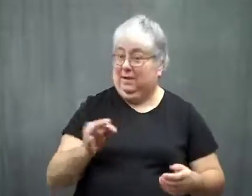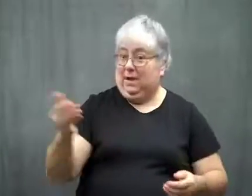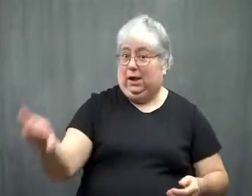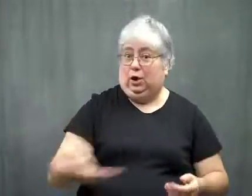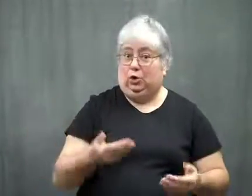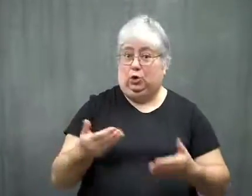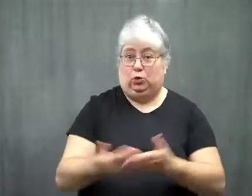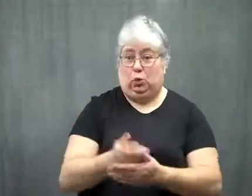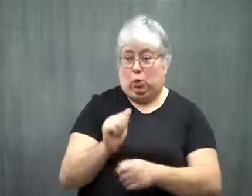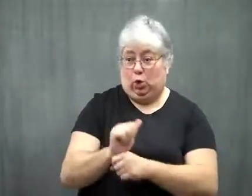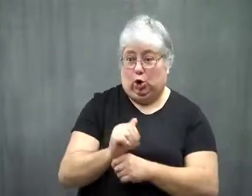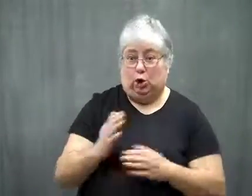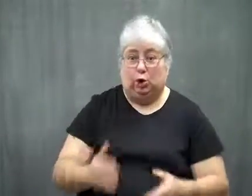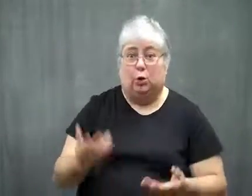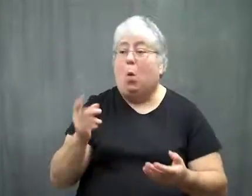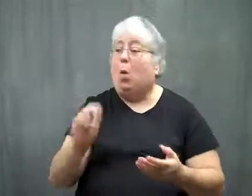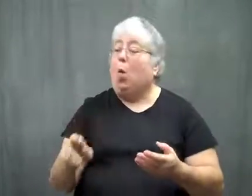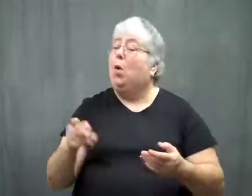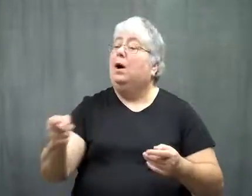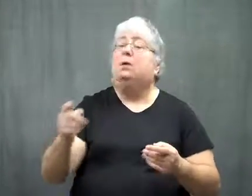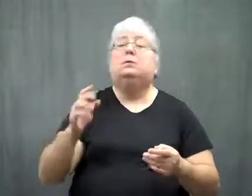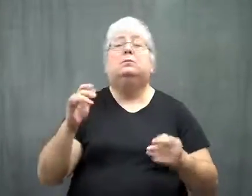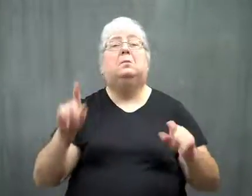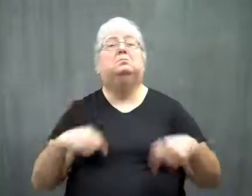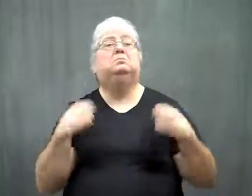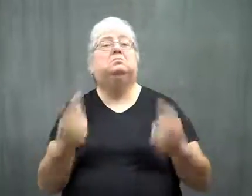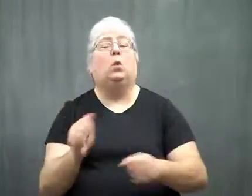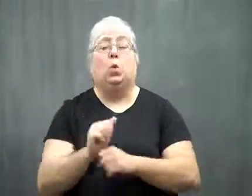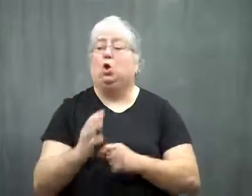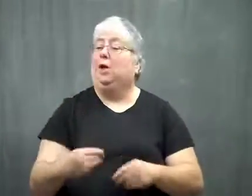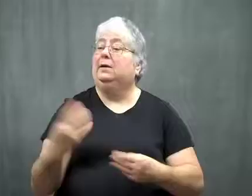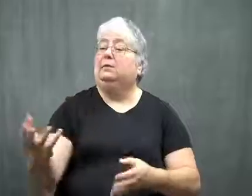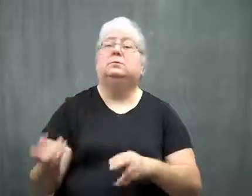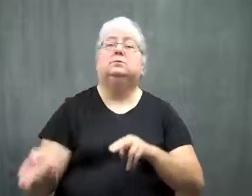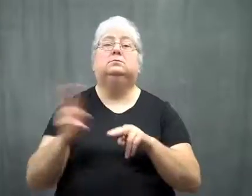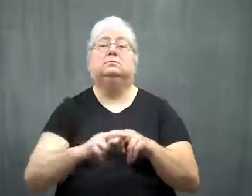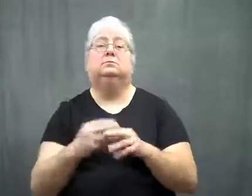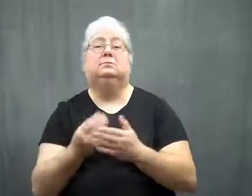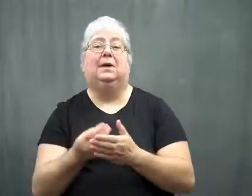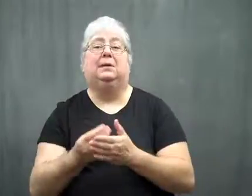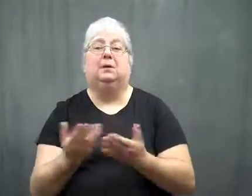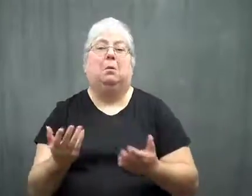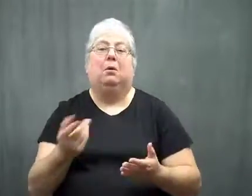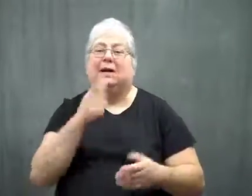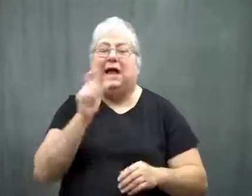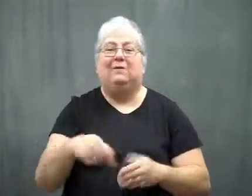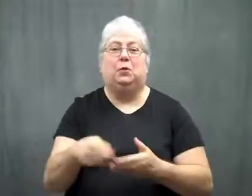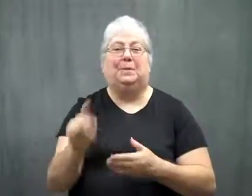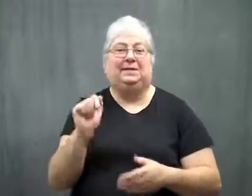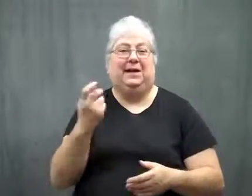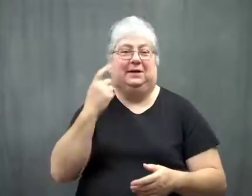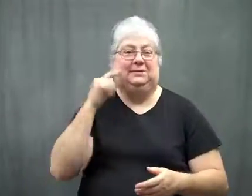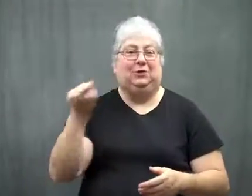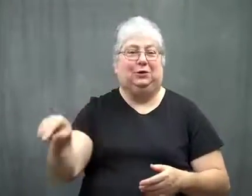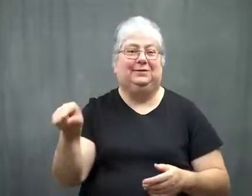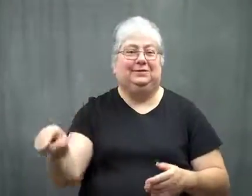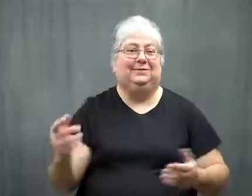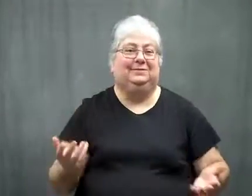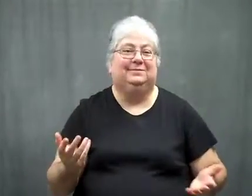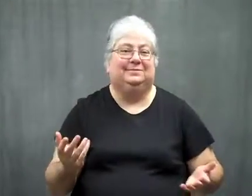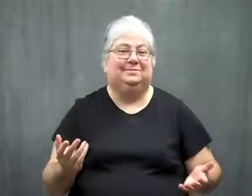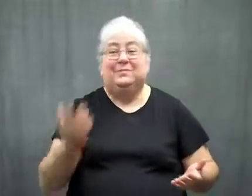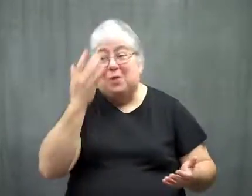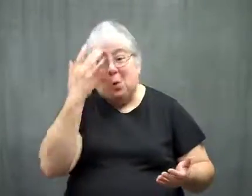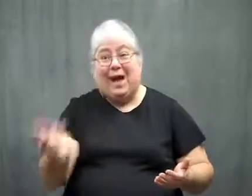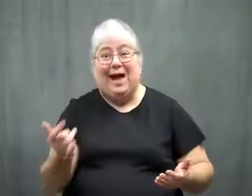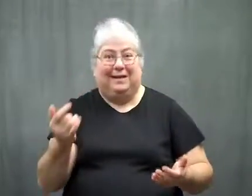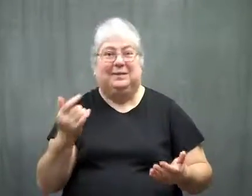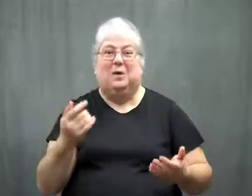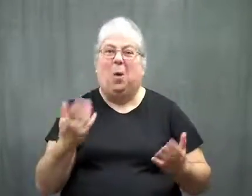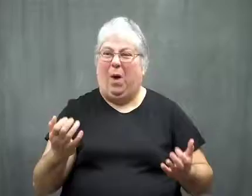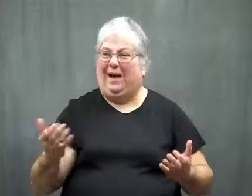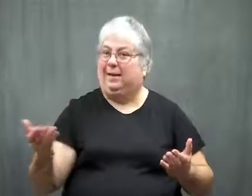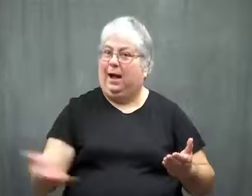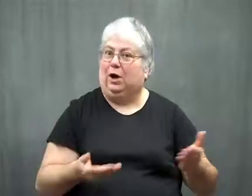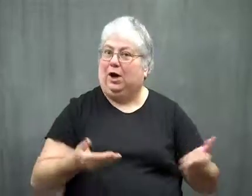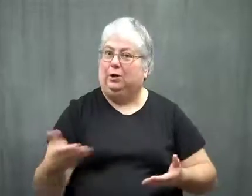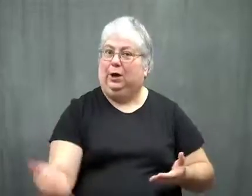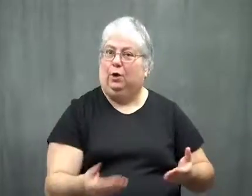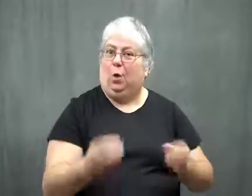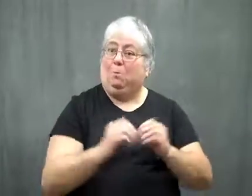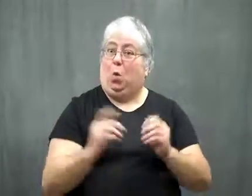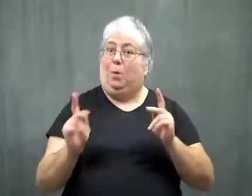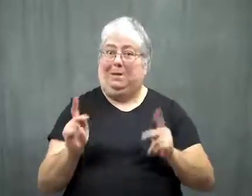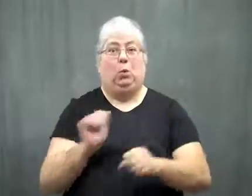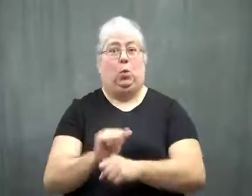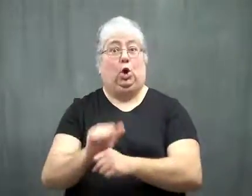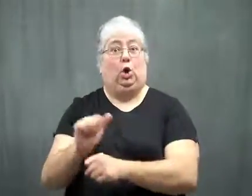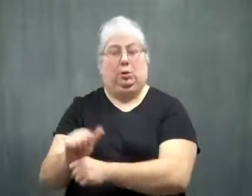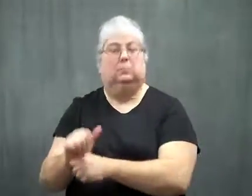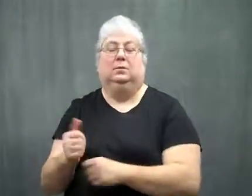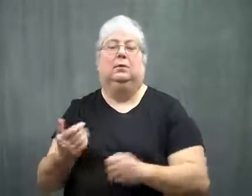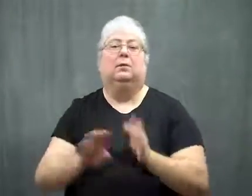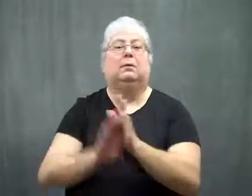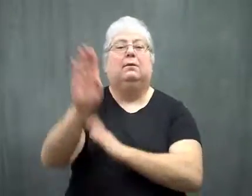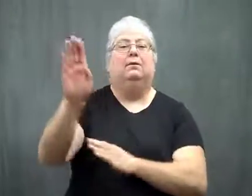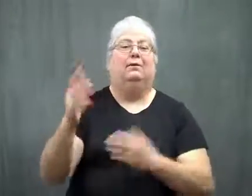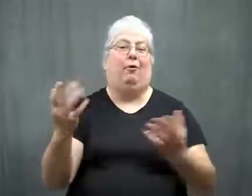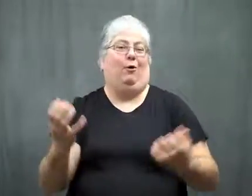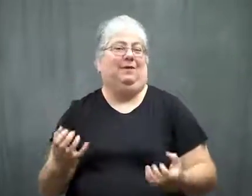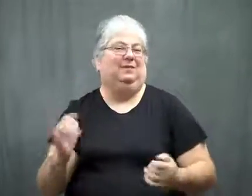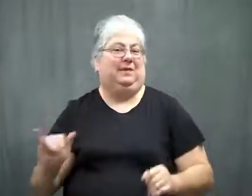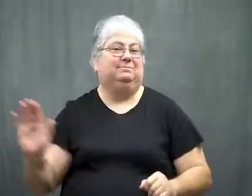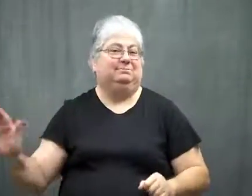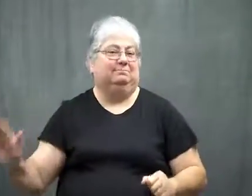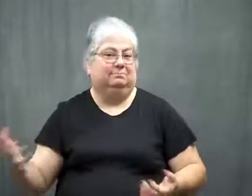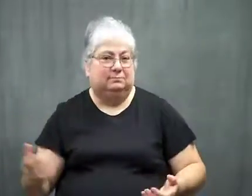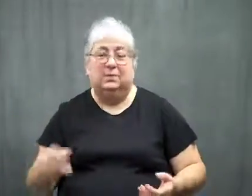If they hired someone or gave a current employee a raise, they wouldn't have to pay the taxes.